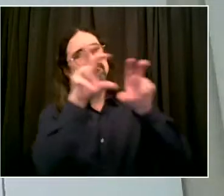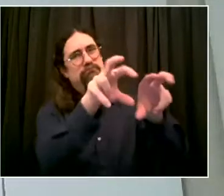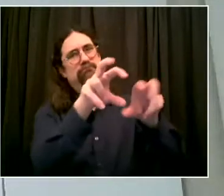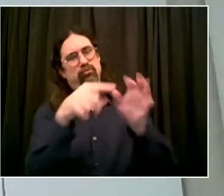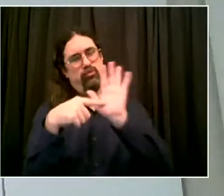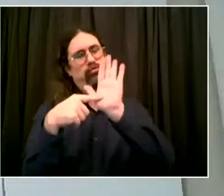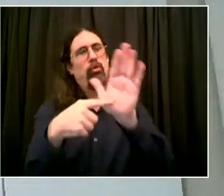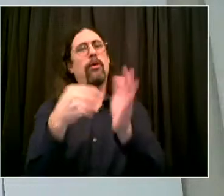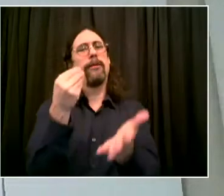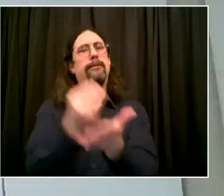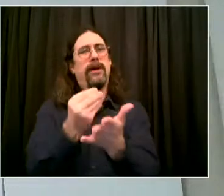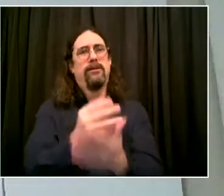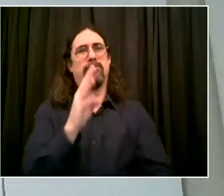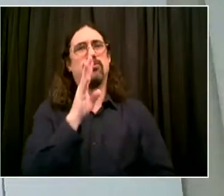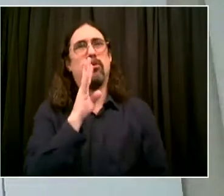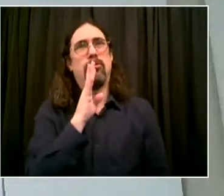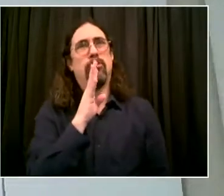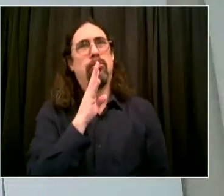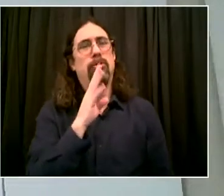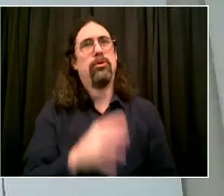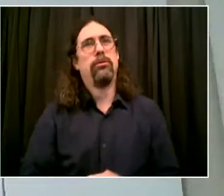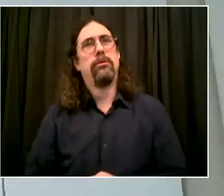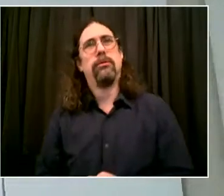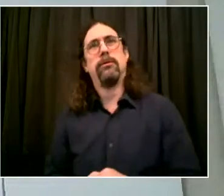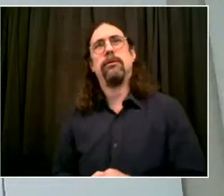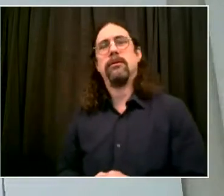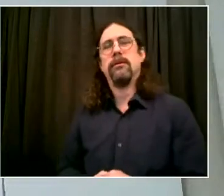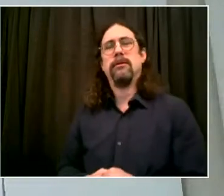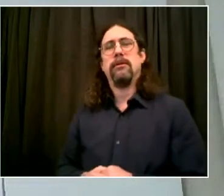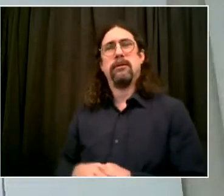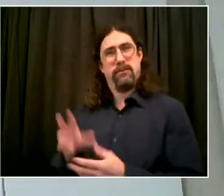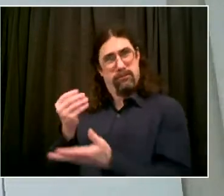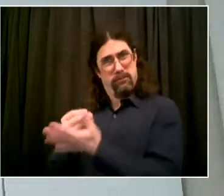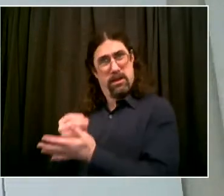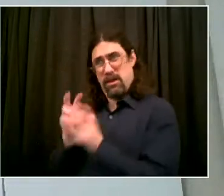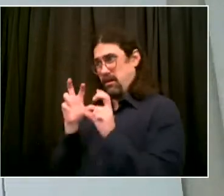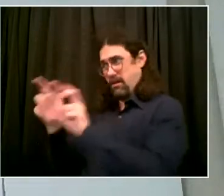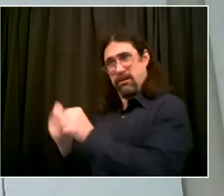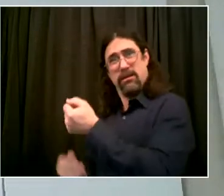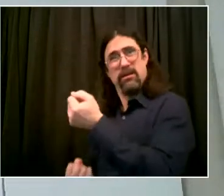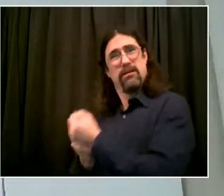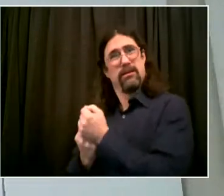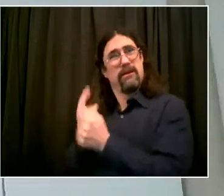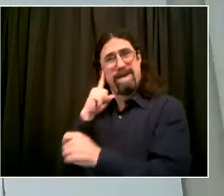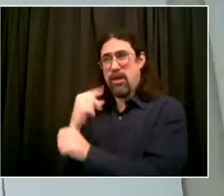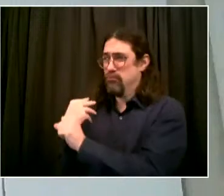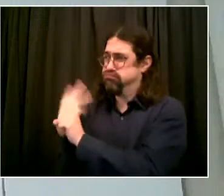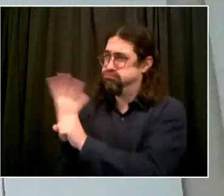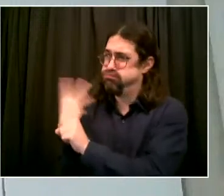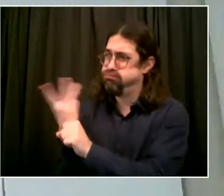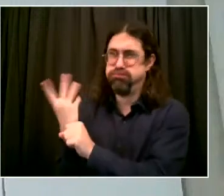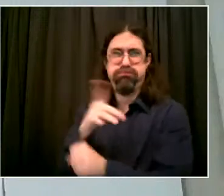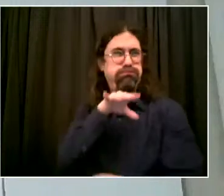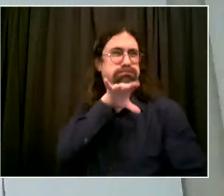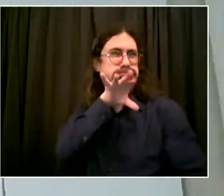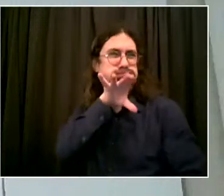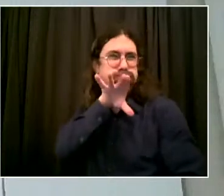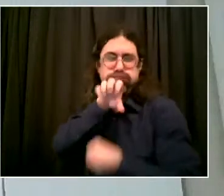THE FUTURE OF ENERGY AND GREEN INFRASTRUCTURE, DIVESTING FROM POLLUTERS IS A FINANCIAL STRENGTH IN THE